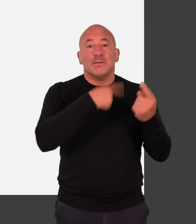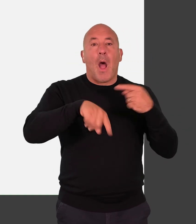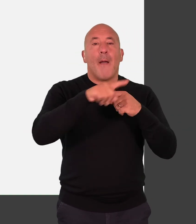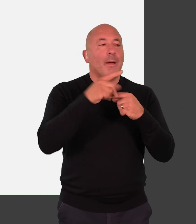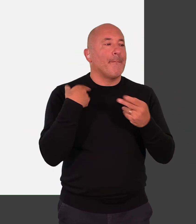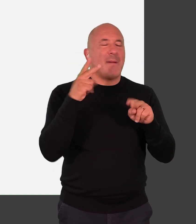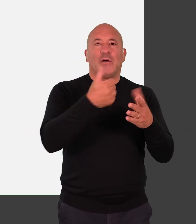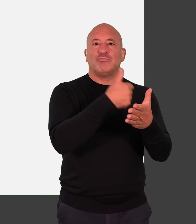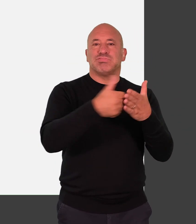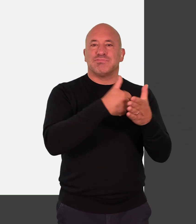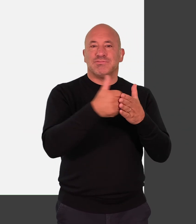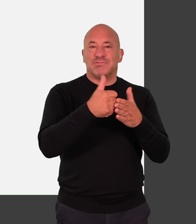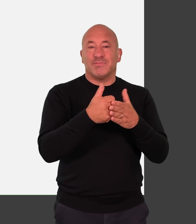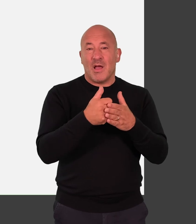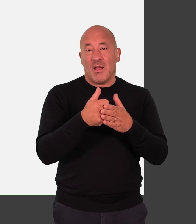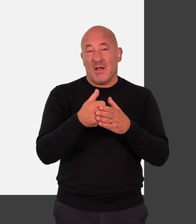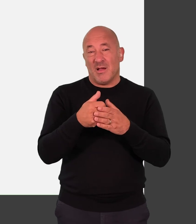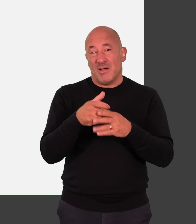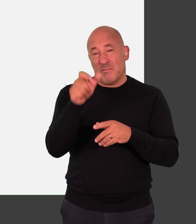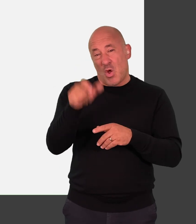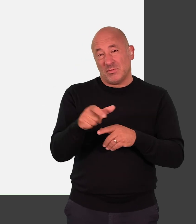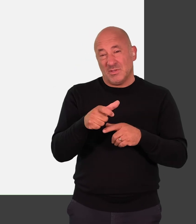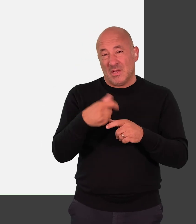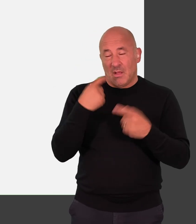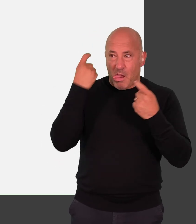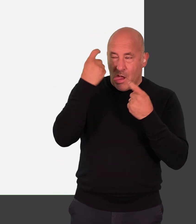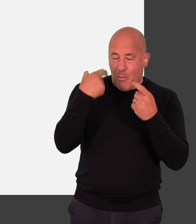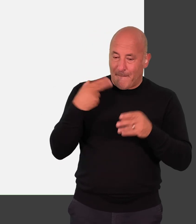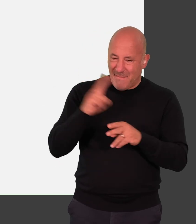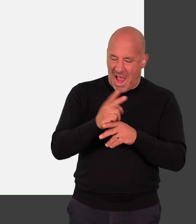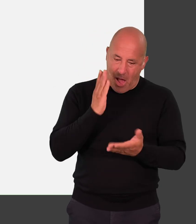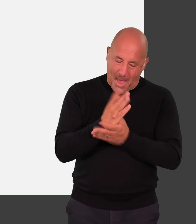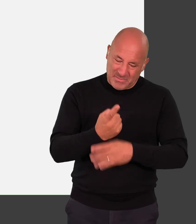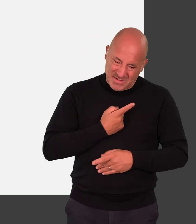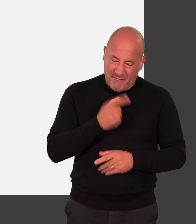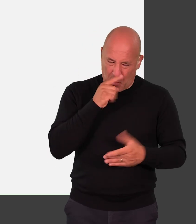But a person may experience barriers to living as their genuine self.